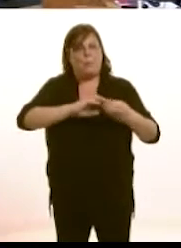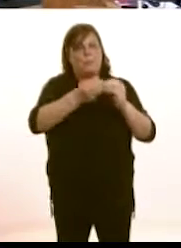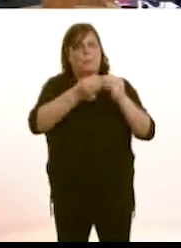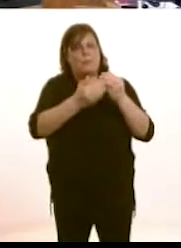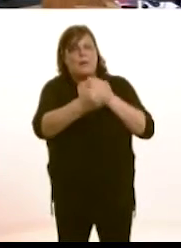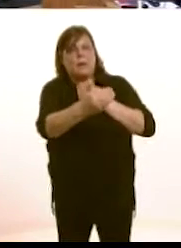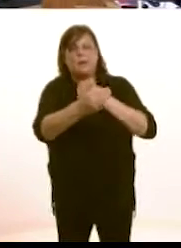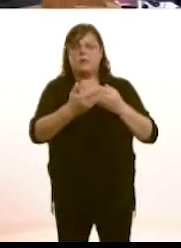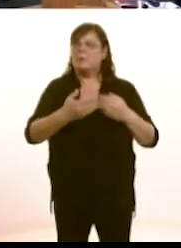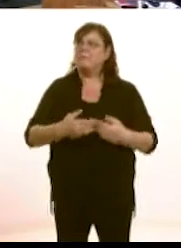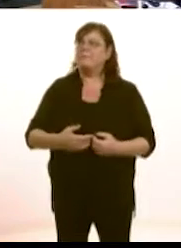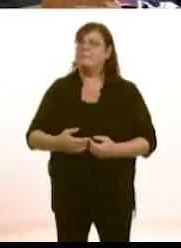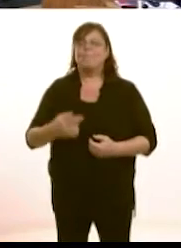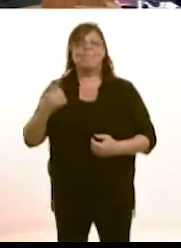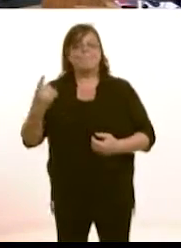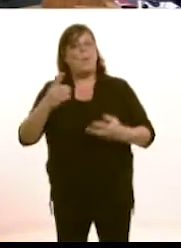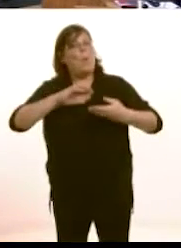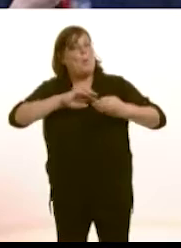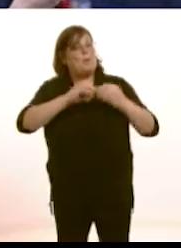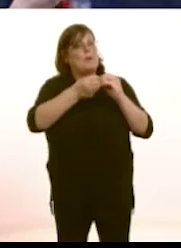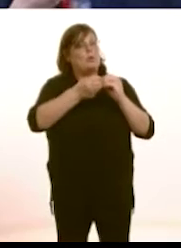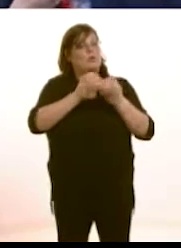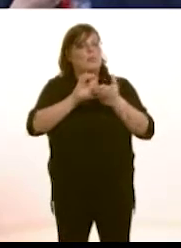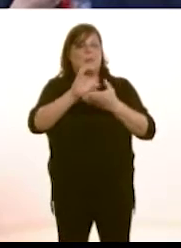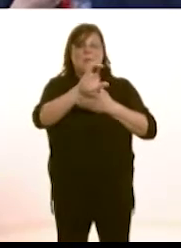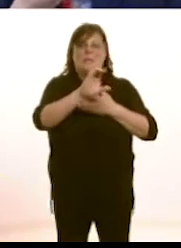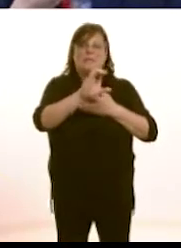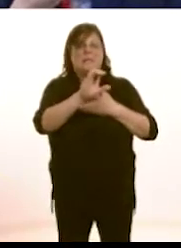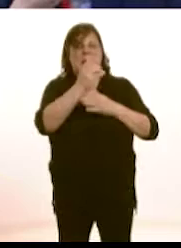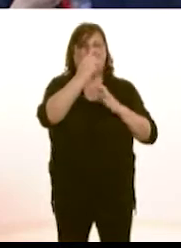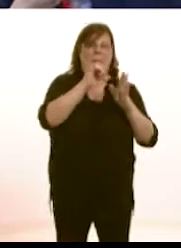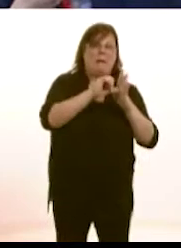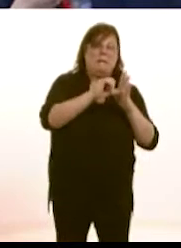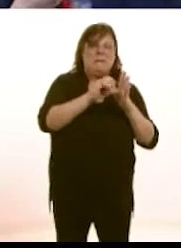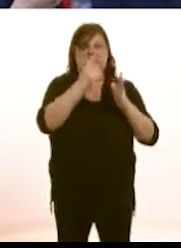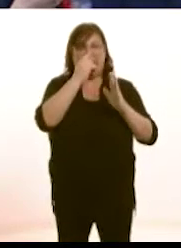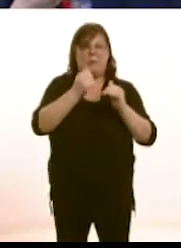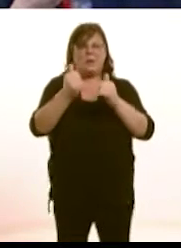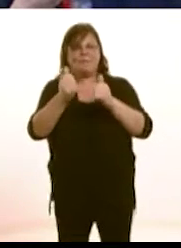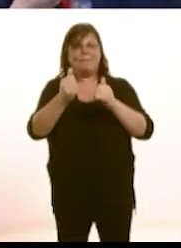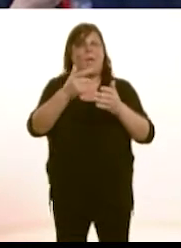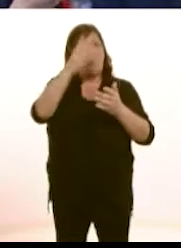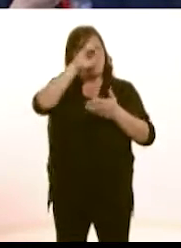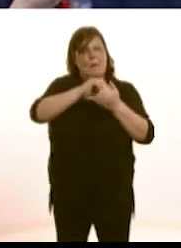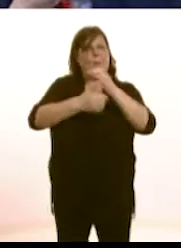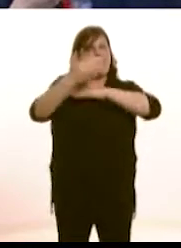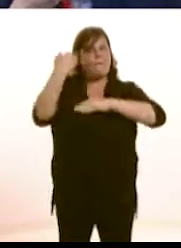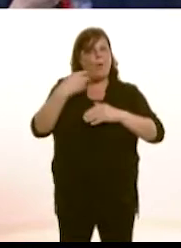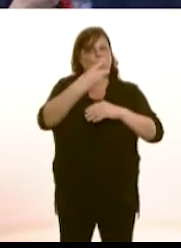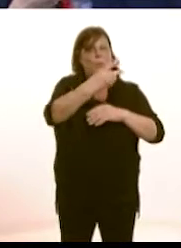Carwyn Jones: Production subsidies are very much a two-edged sword. I remember when we had production subsidies and we produced probably 25 per cent too much